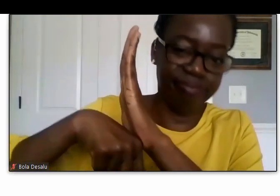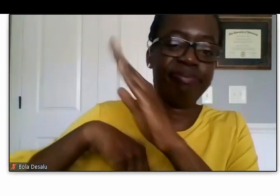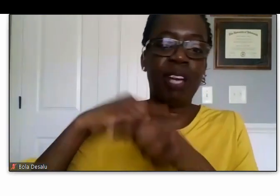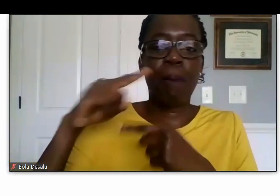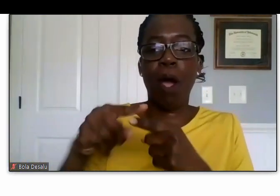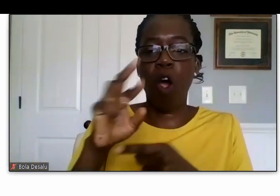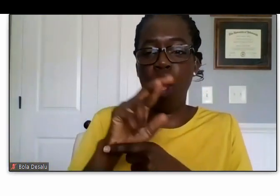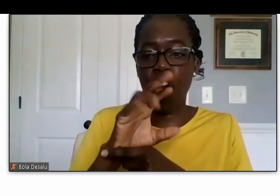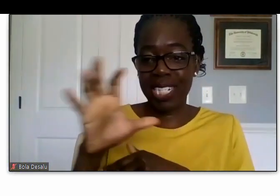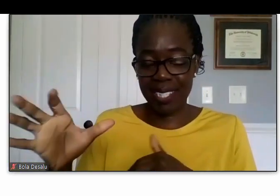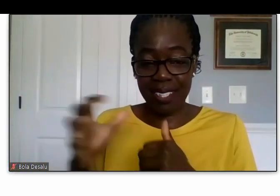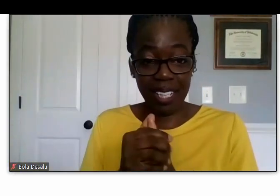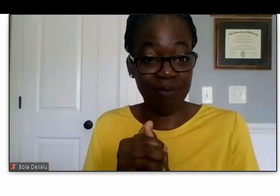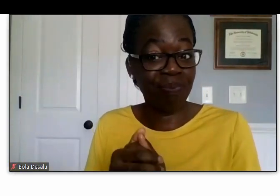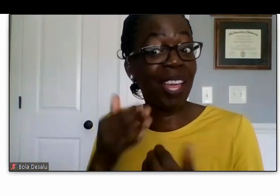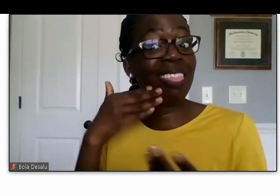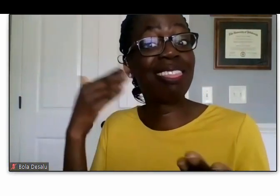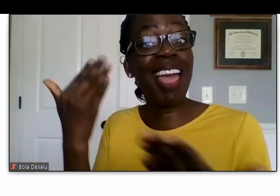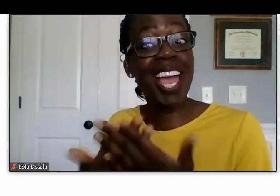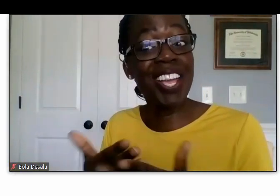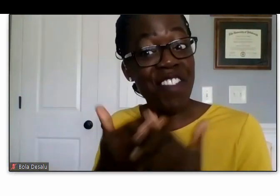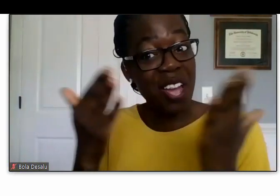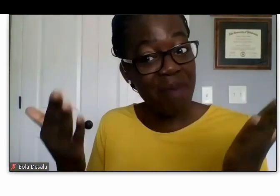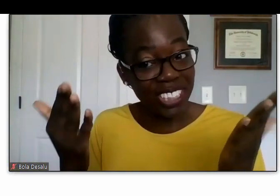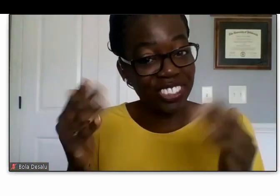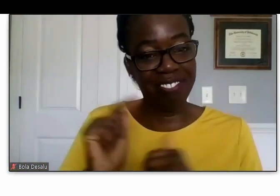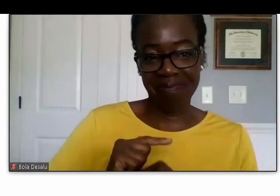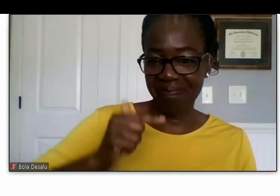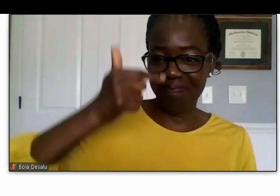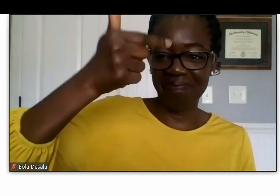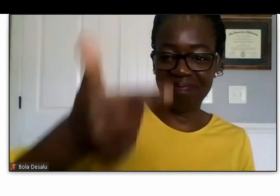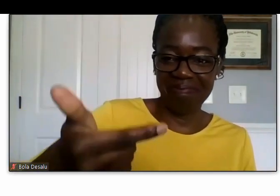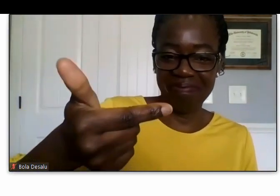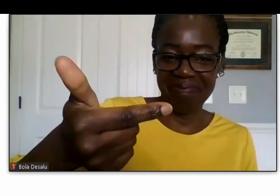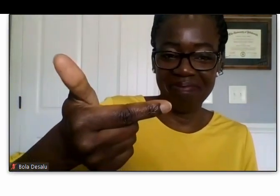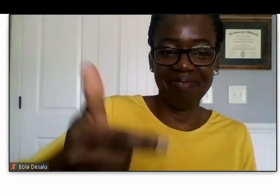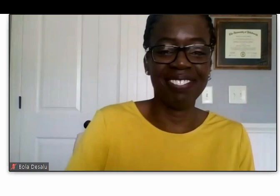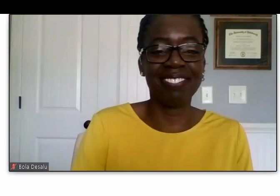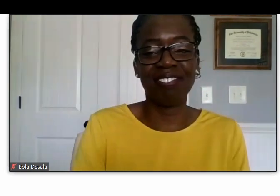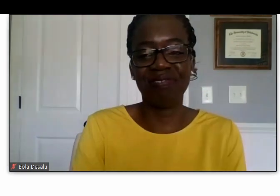And once you go up there, it will explain more about the RCC services.